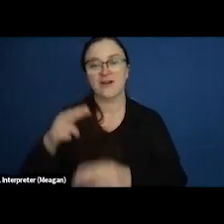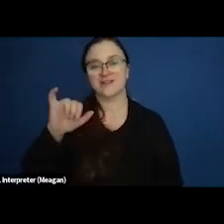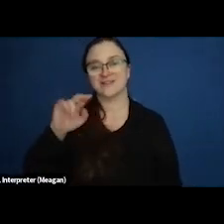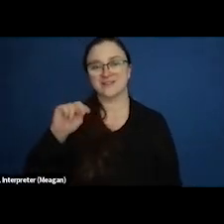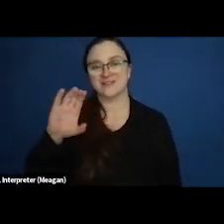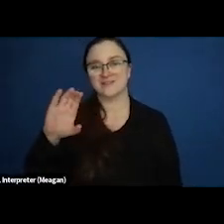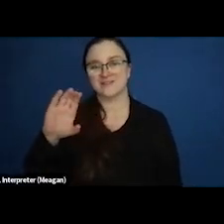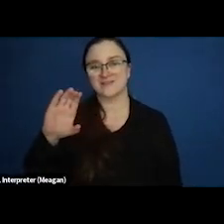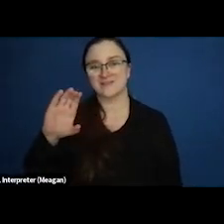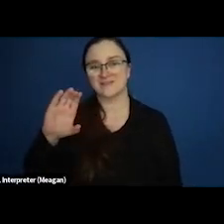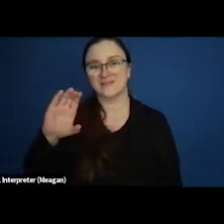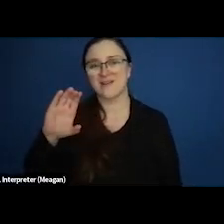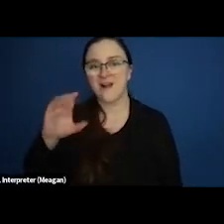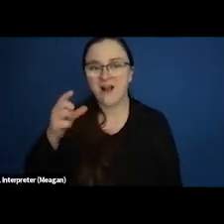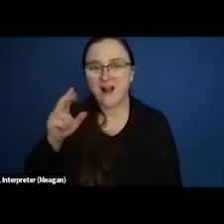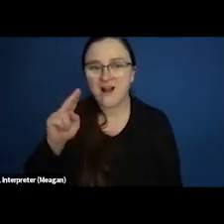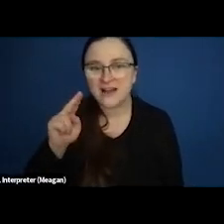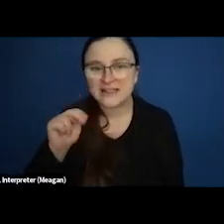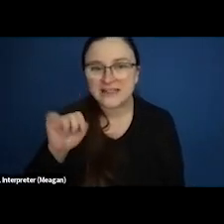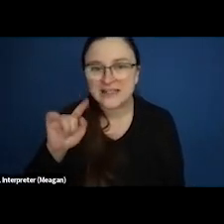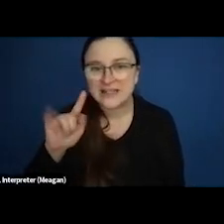I meet the organizations to assess their needs,